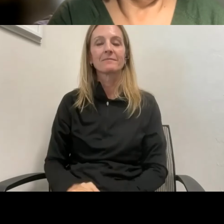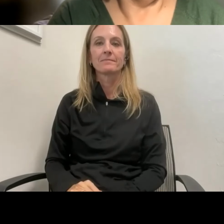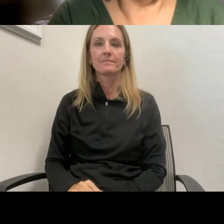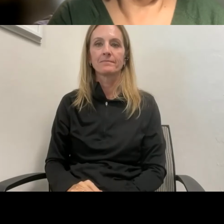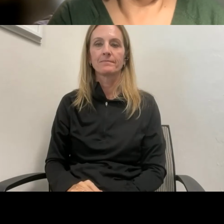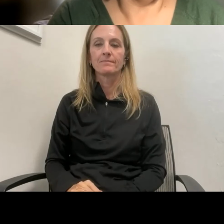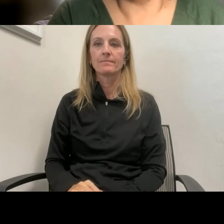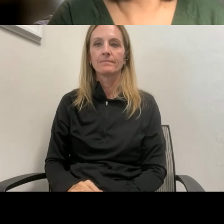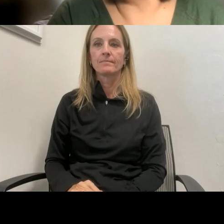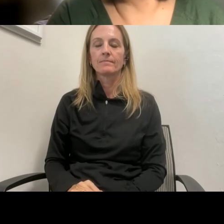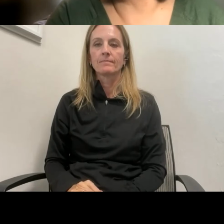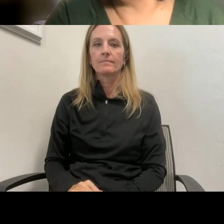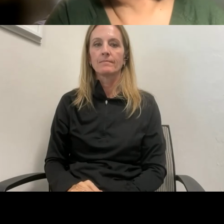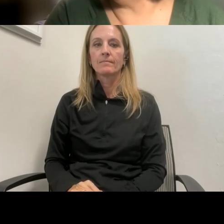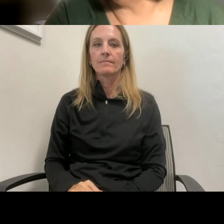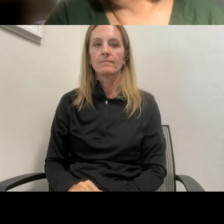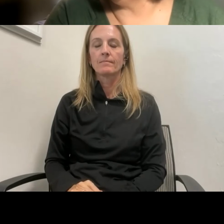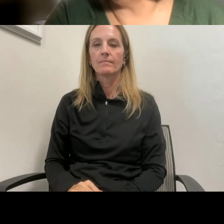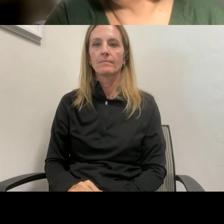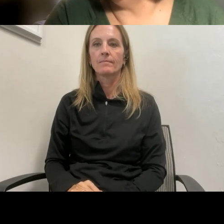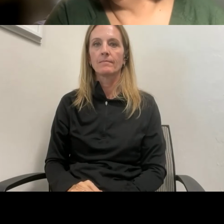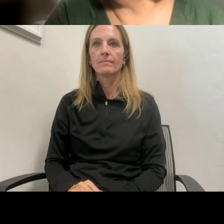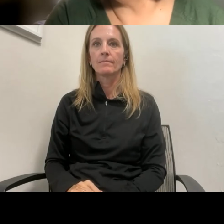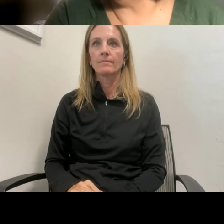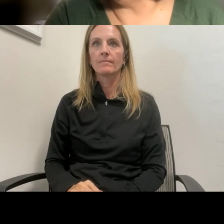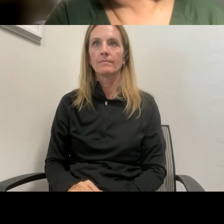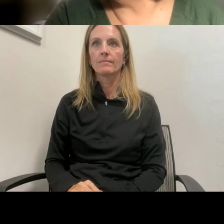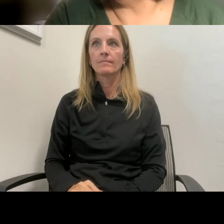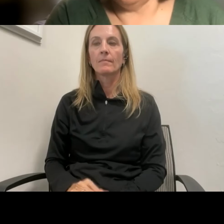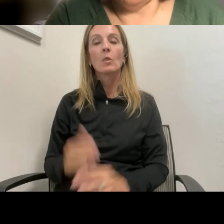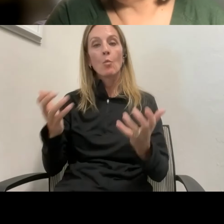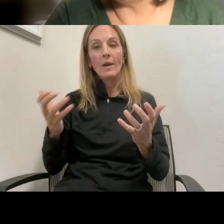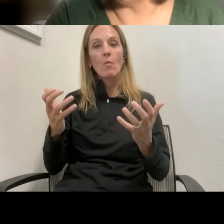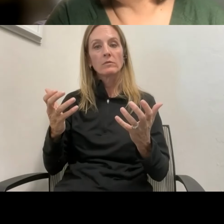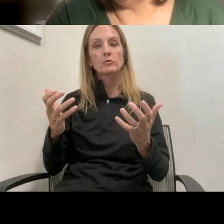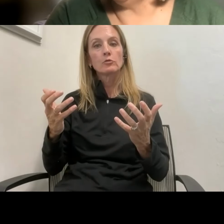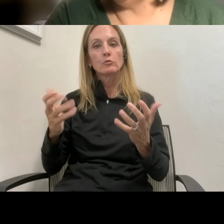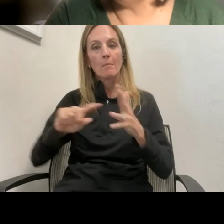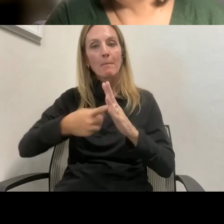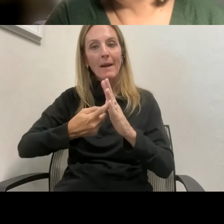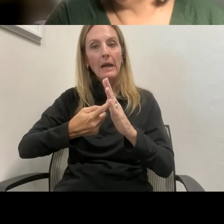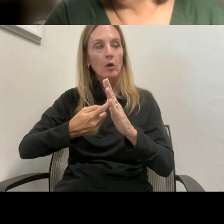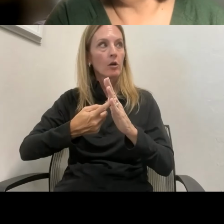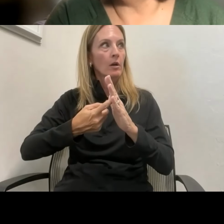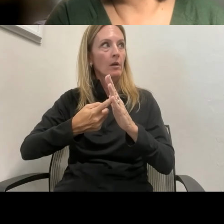And so we want to help prepare our team so that they might be small and mighty and so